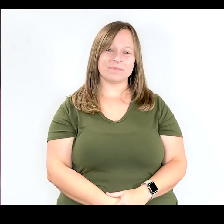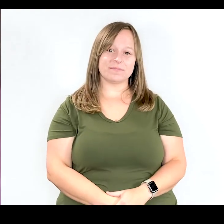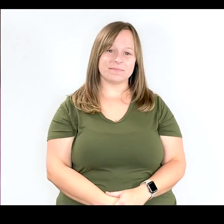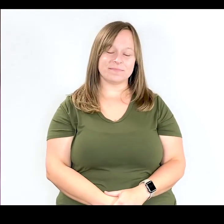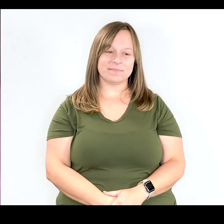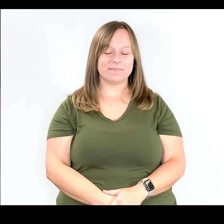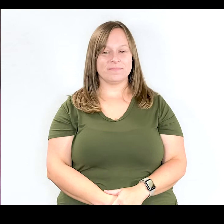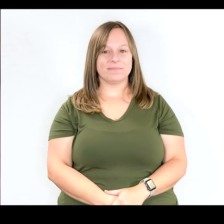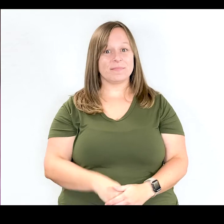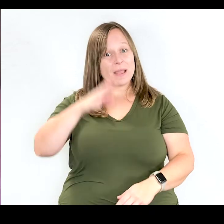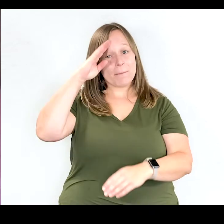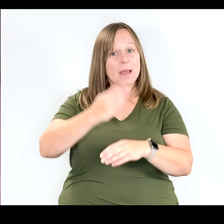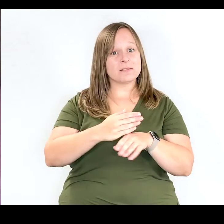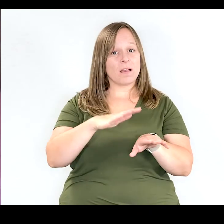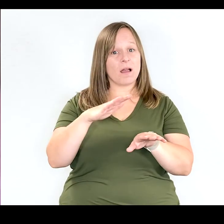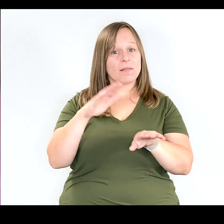and help me when she wants. [SPEAKING IN HAITIAN CREOLE]